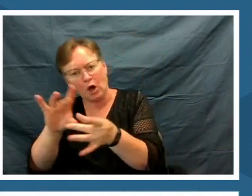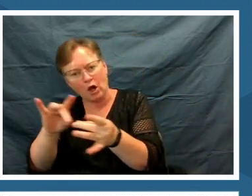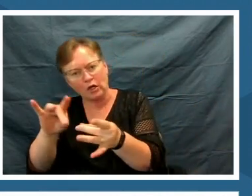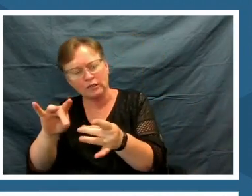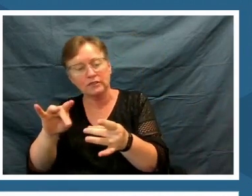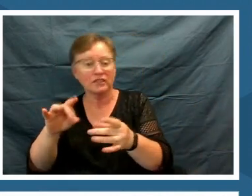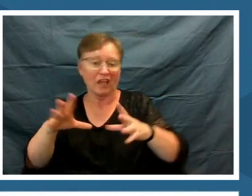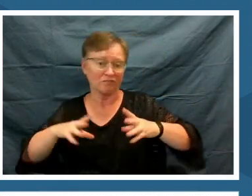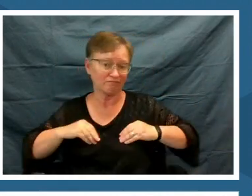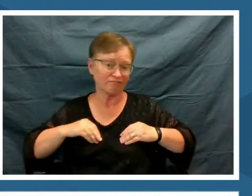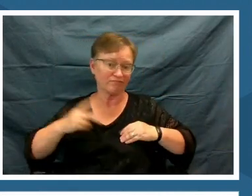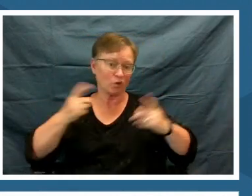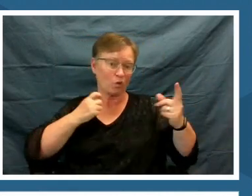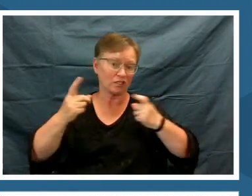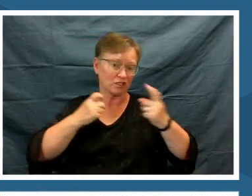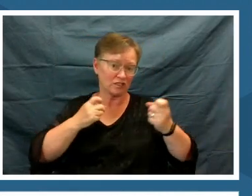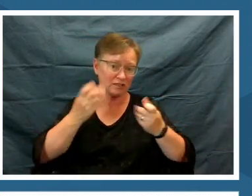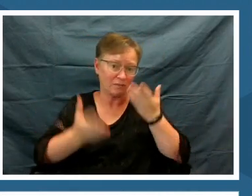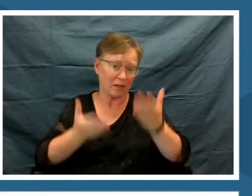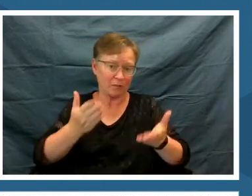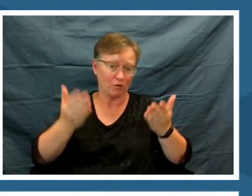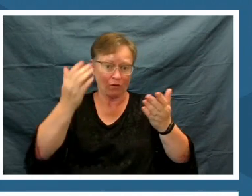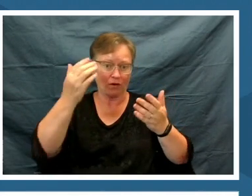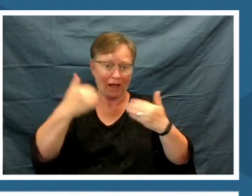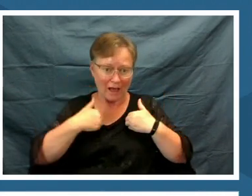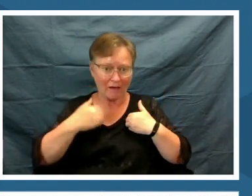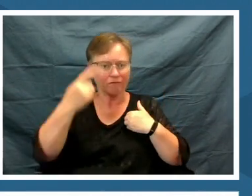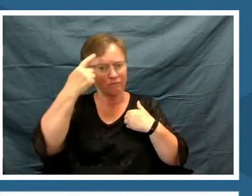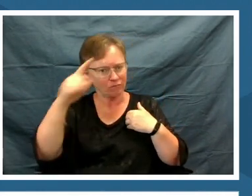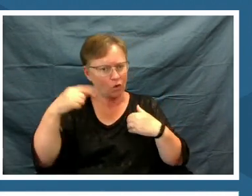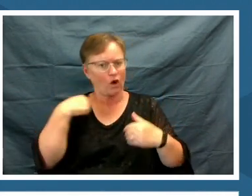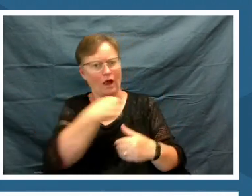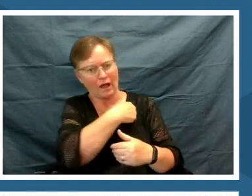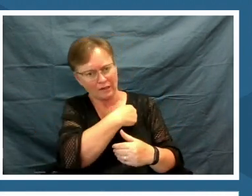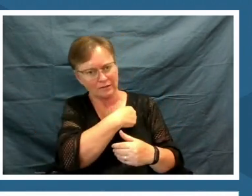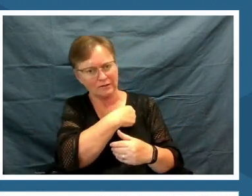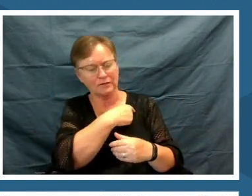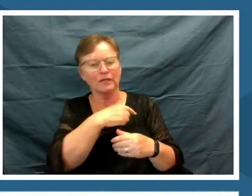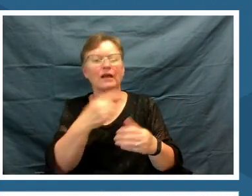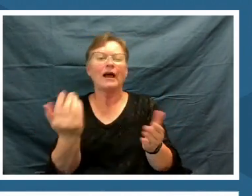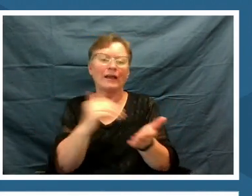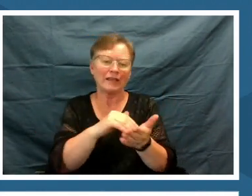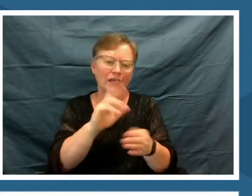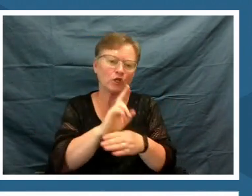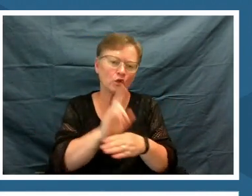may have for us in the audience again